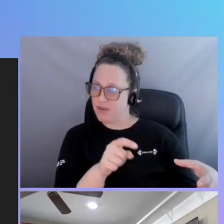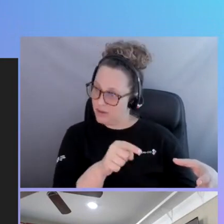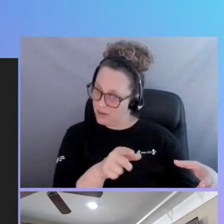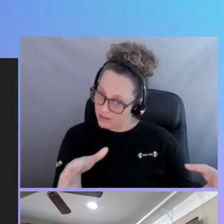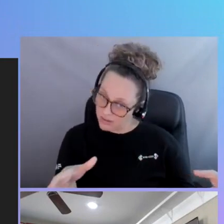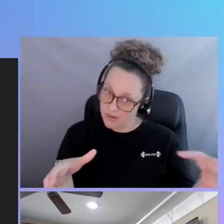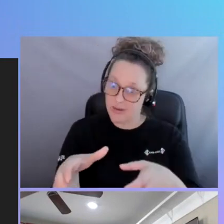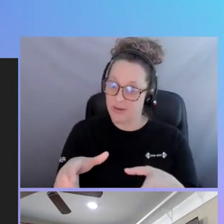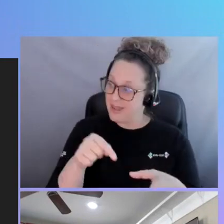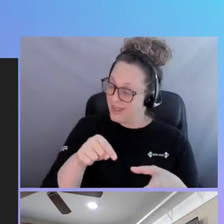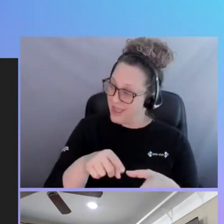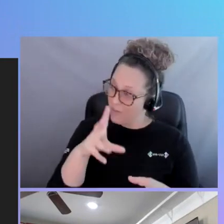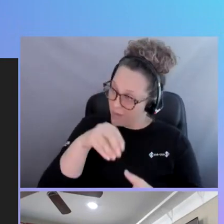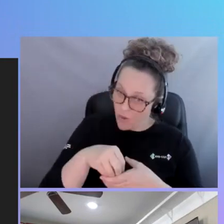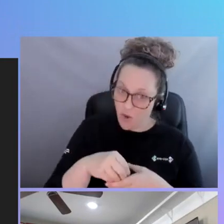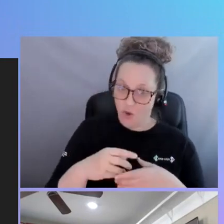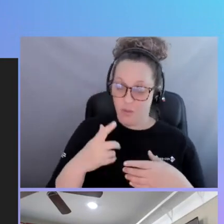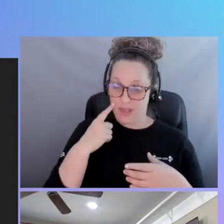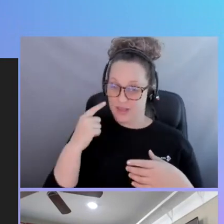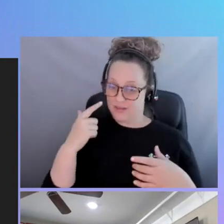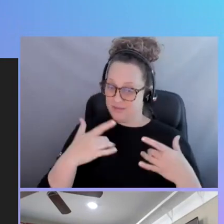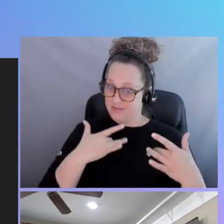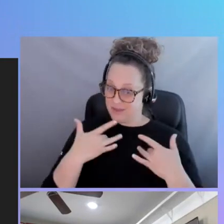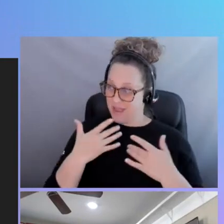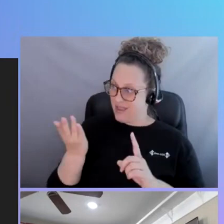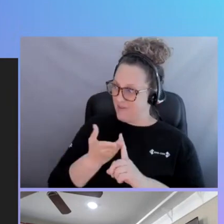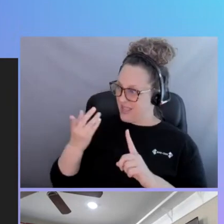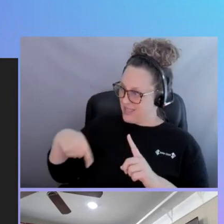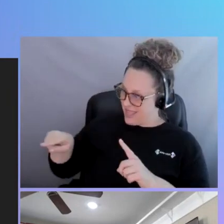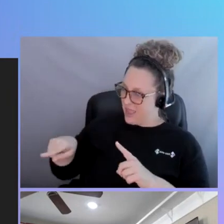also help carry your message up through that. Now non digital